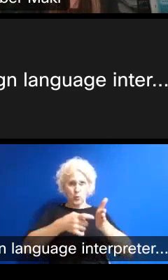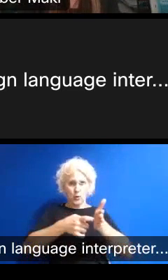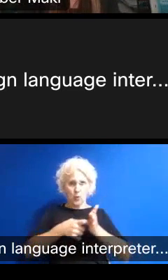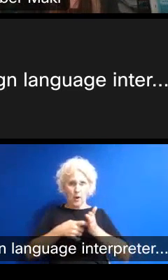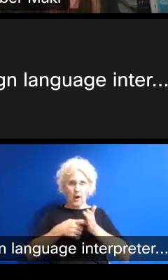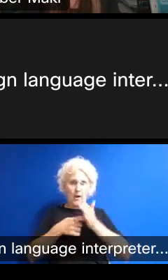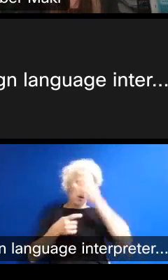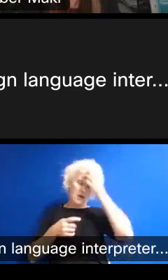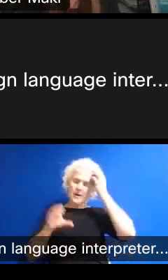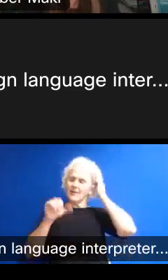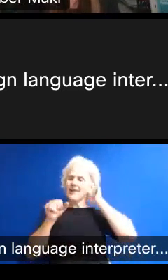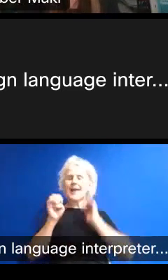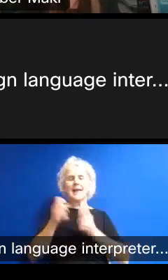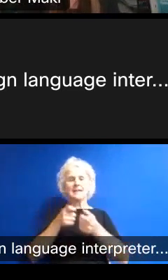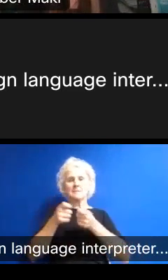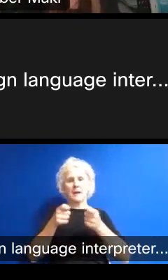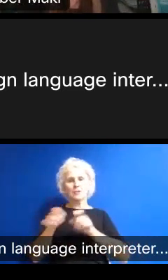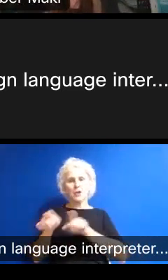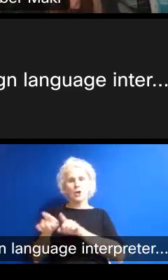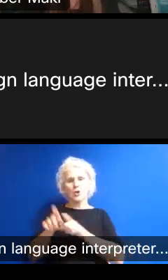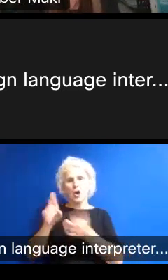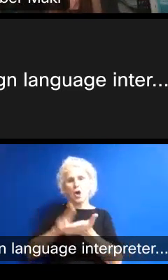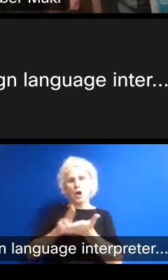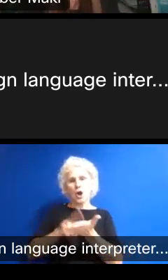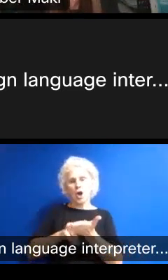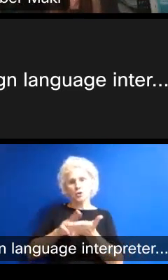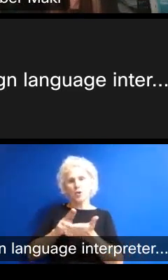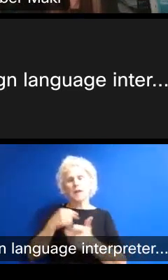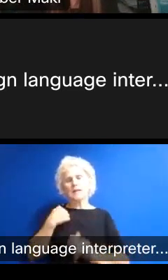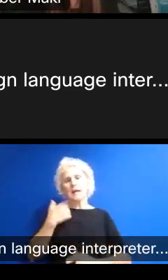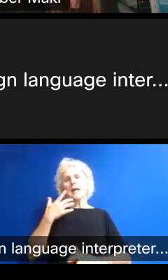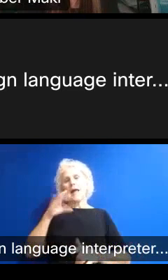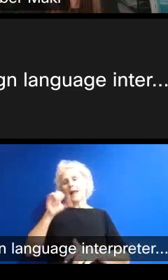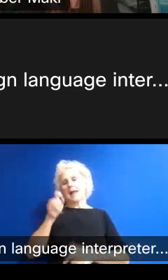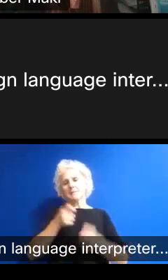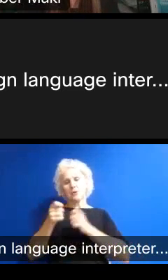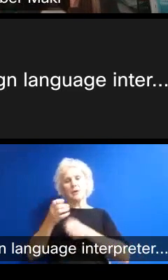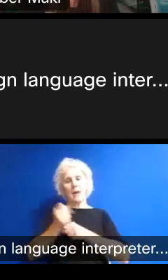managers and contracted case managers get approval from them, the county leadership,